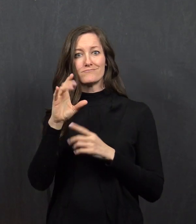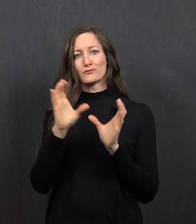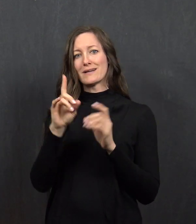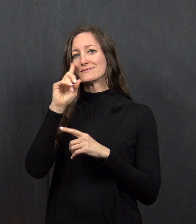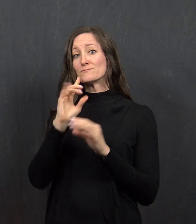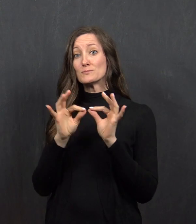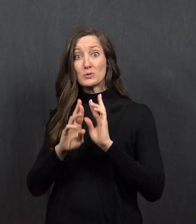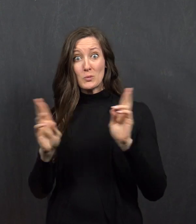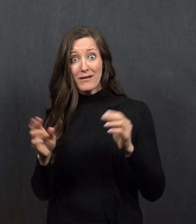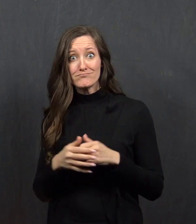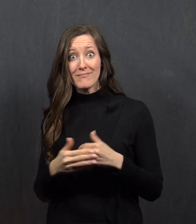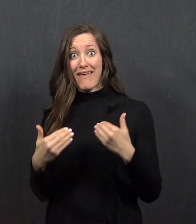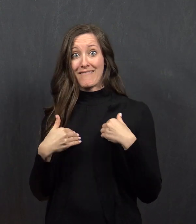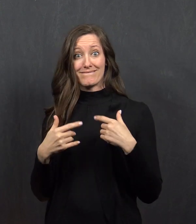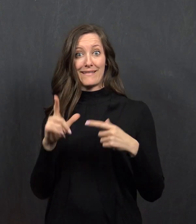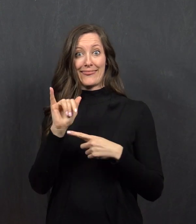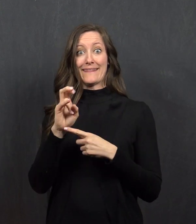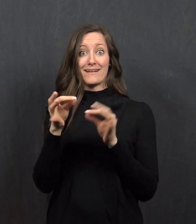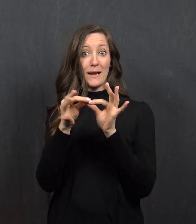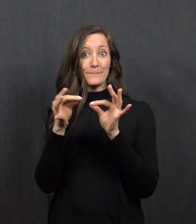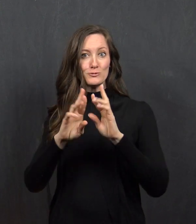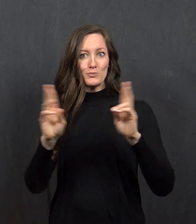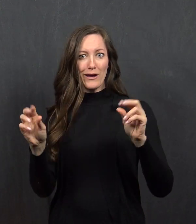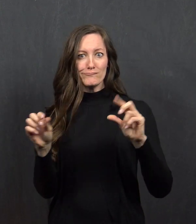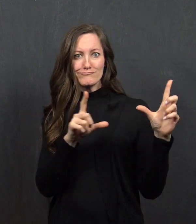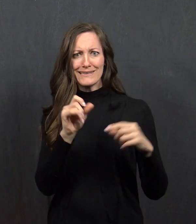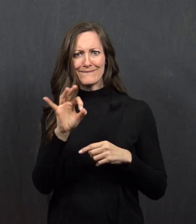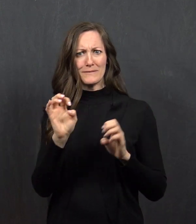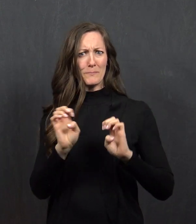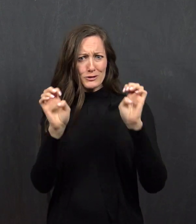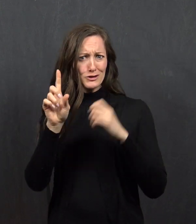Interpreters (CDIs), and live captioning onscreen if there is an emergency.